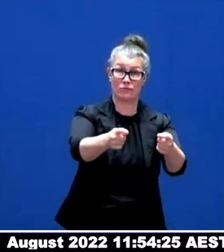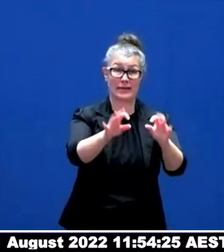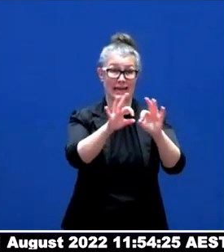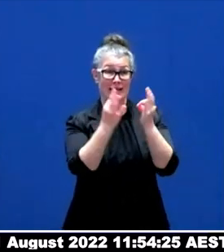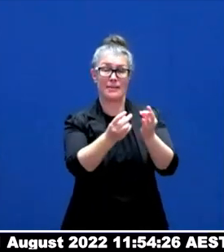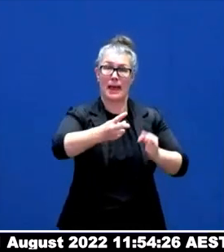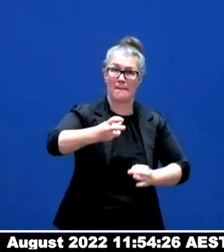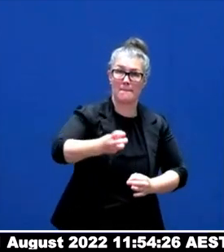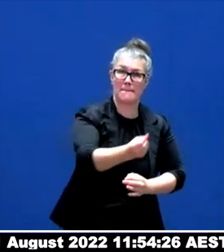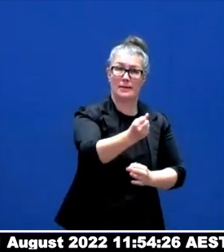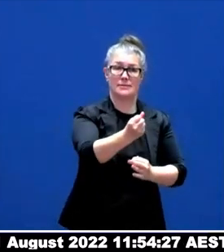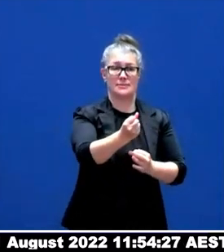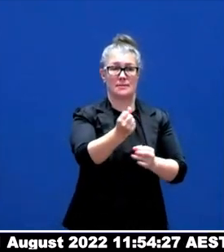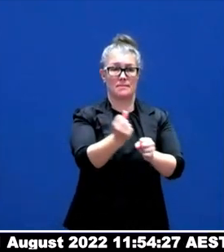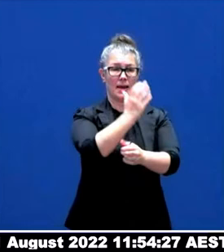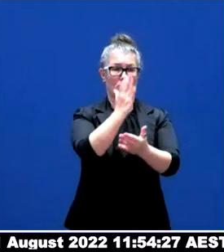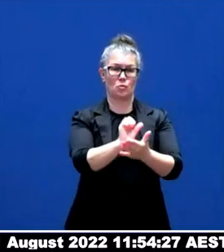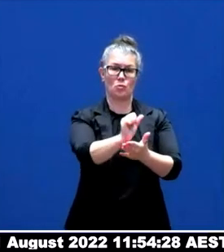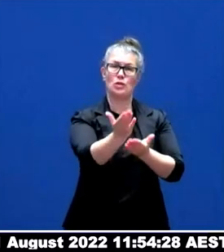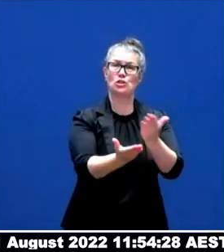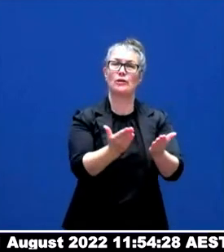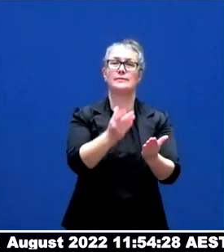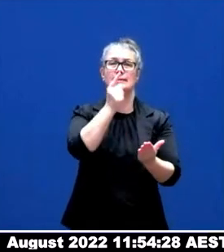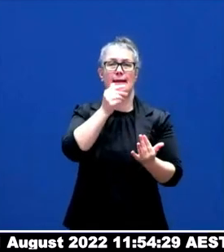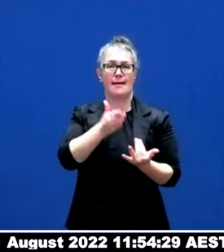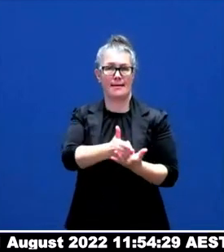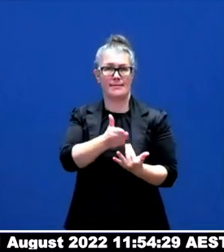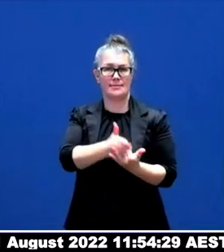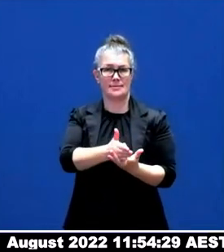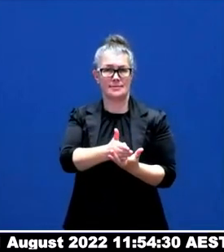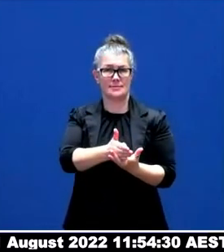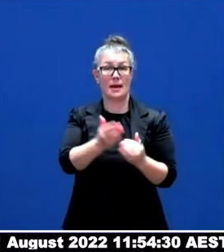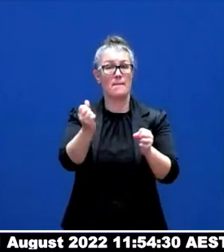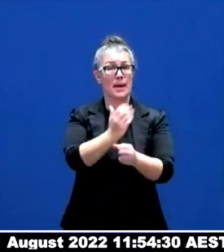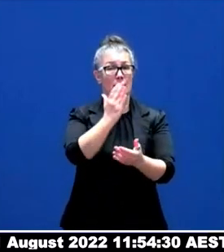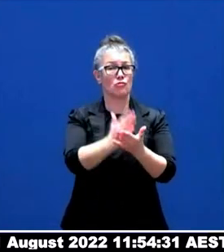make their services accessible and to make reasonable adjustments to services where